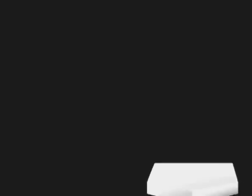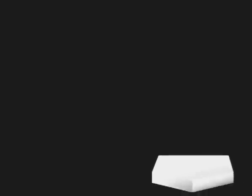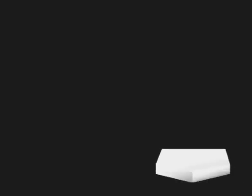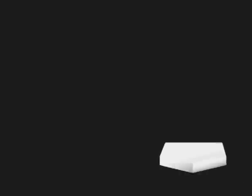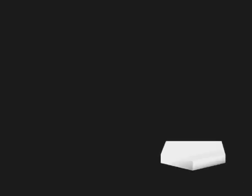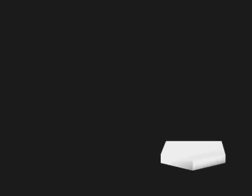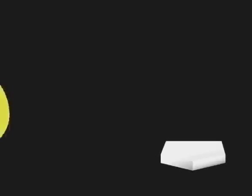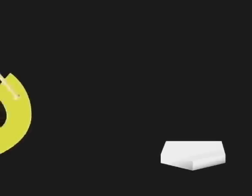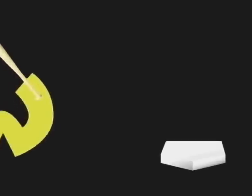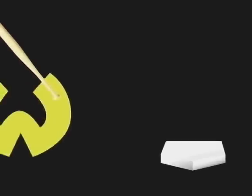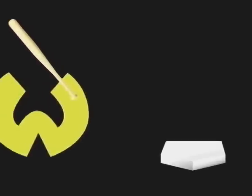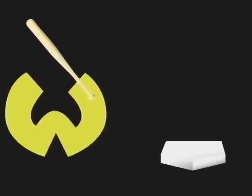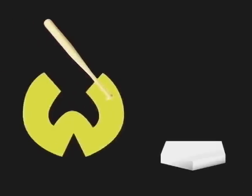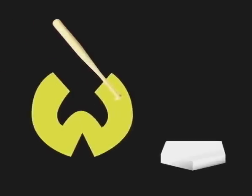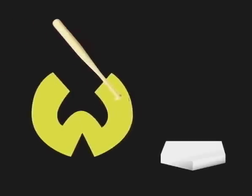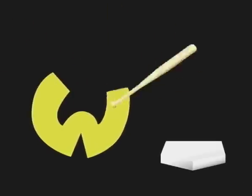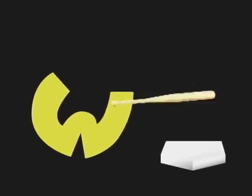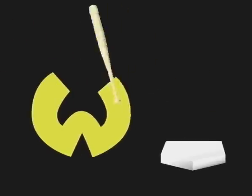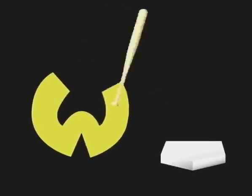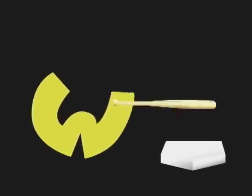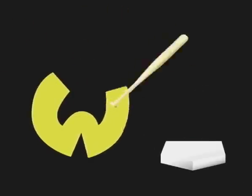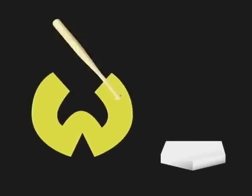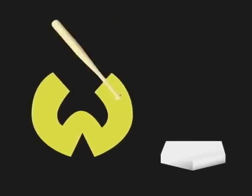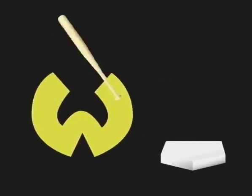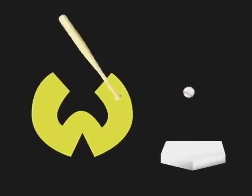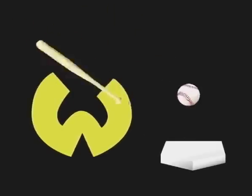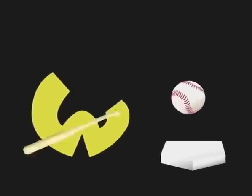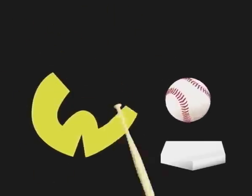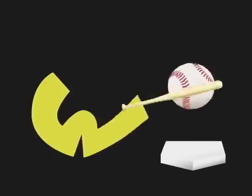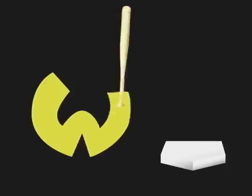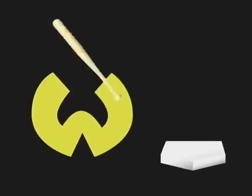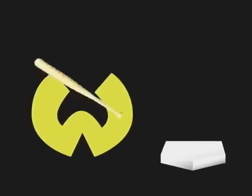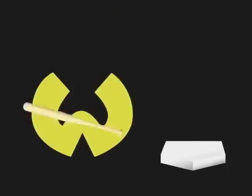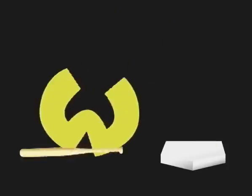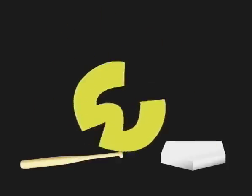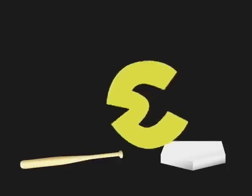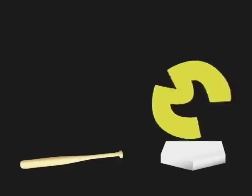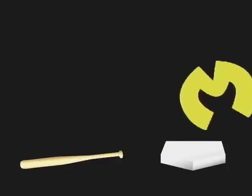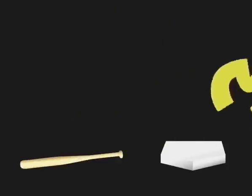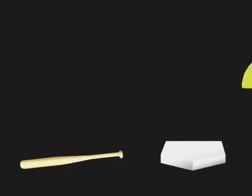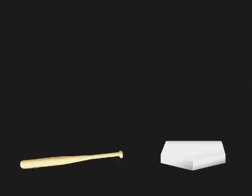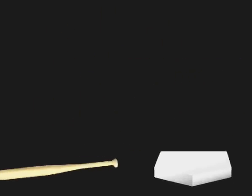[CROWD YELLING] [CRACK OF BASEBALL BAT] [YAY!]